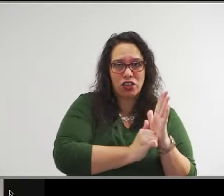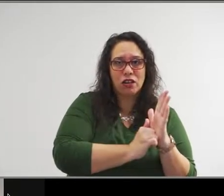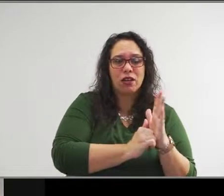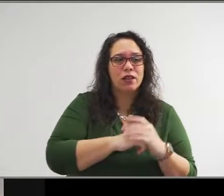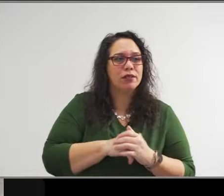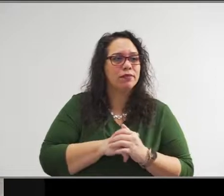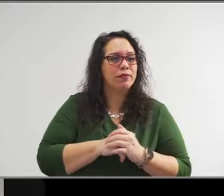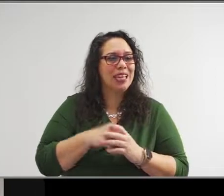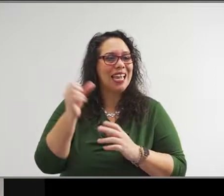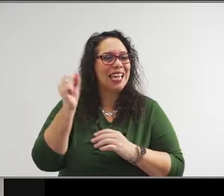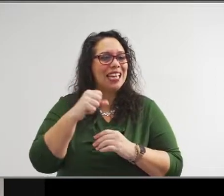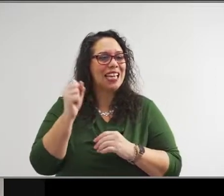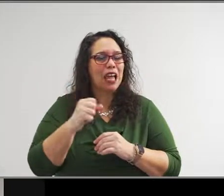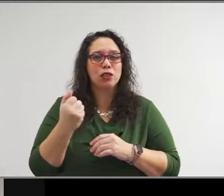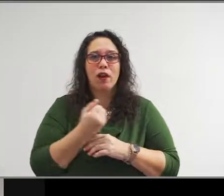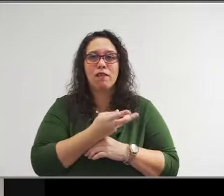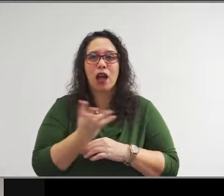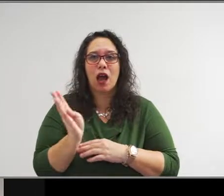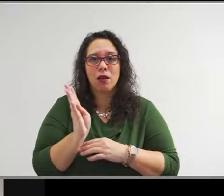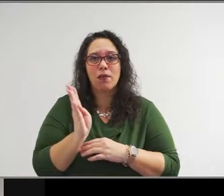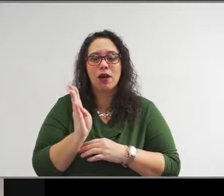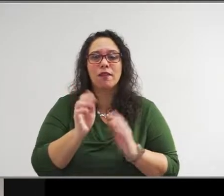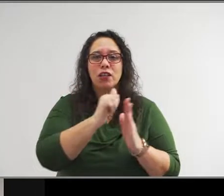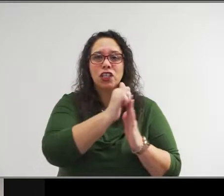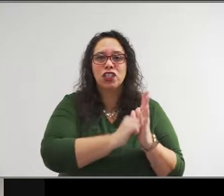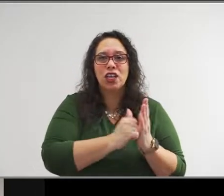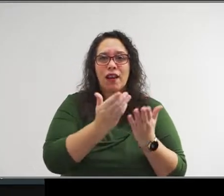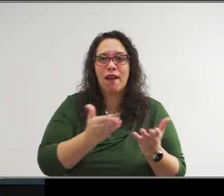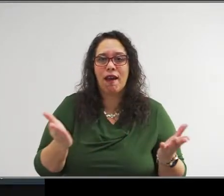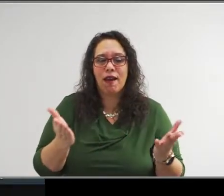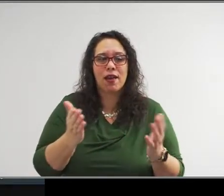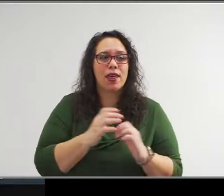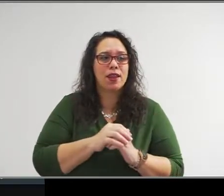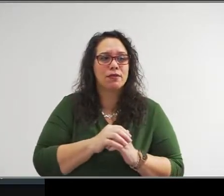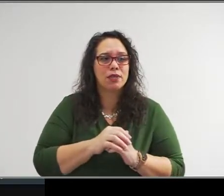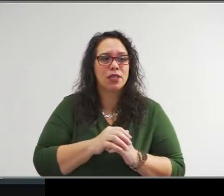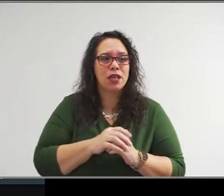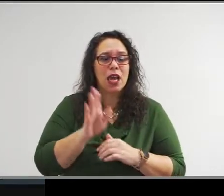Yes, we have a couple for agenda items, so they will be played right now.